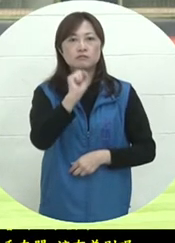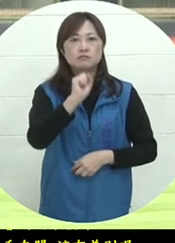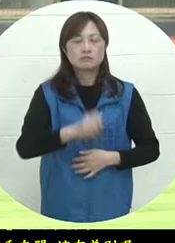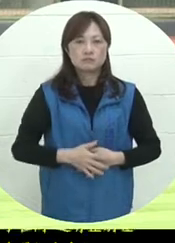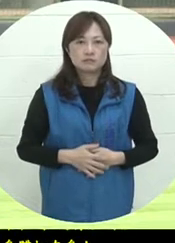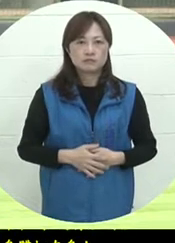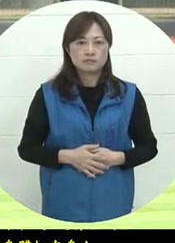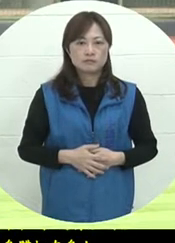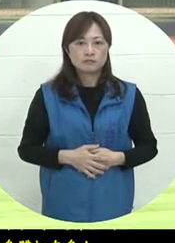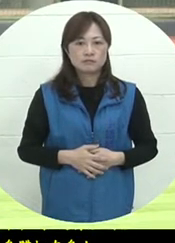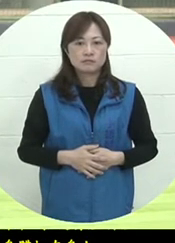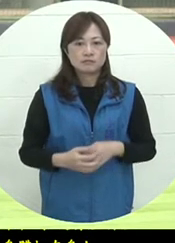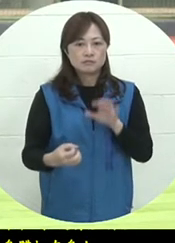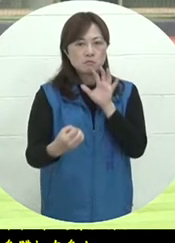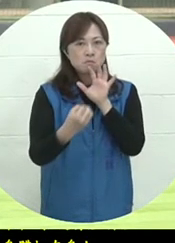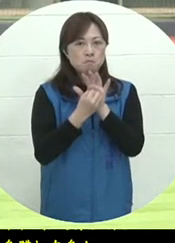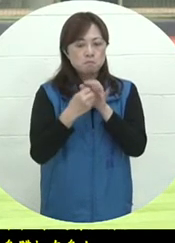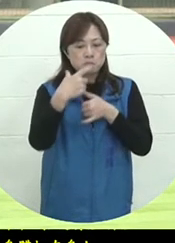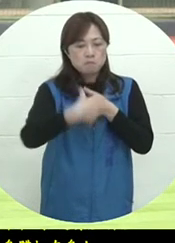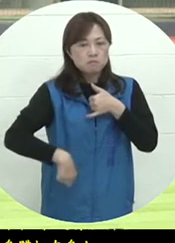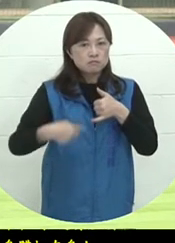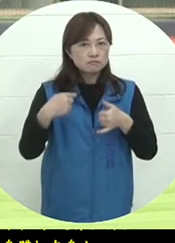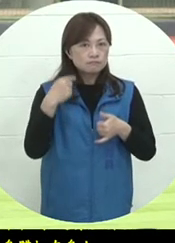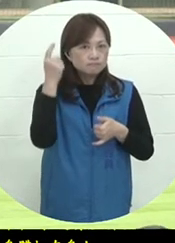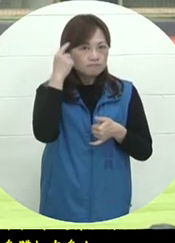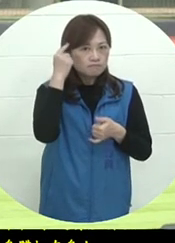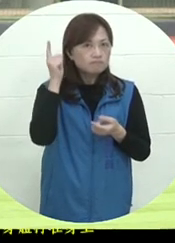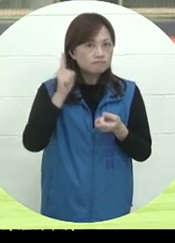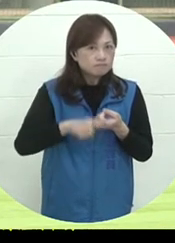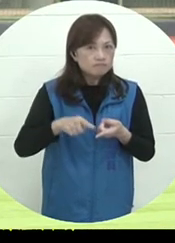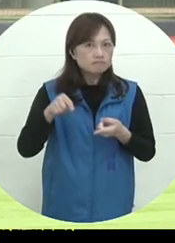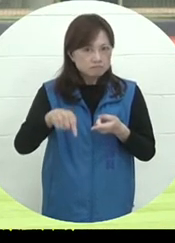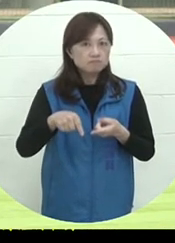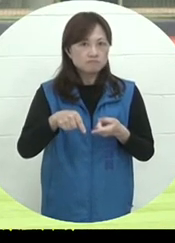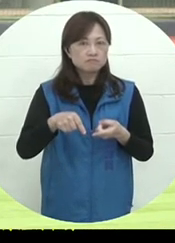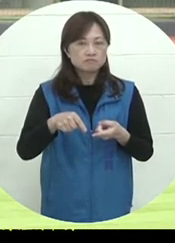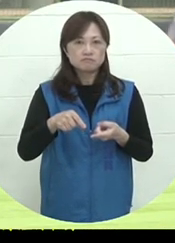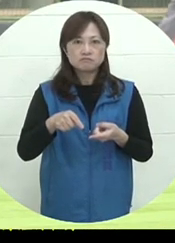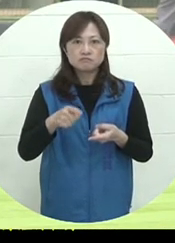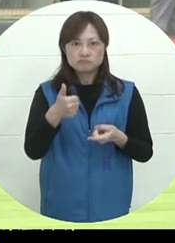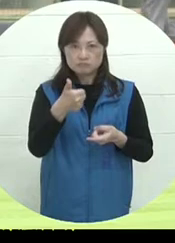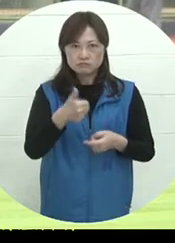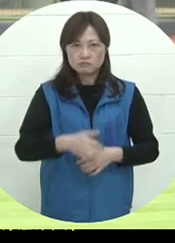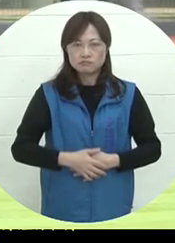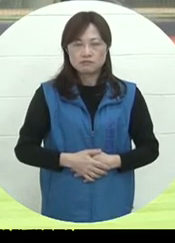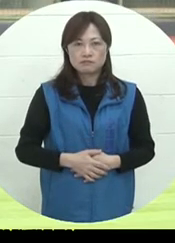In this concept, the backhand will complete the ball. At this time,